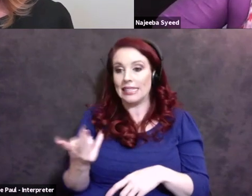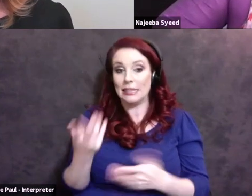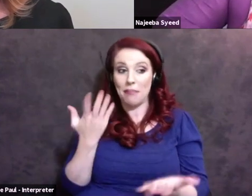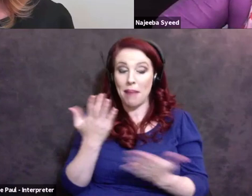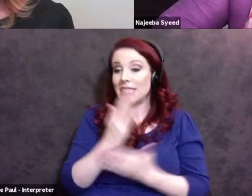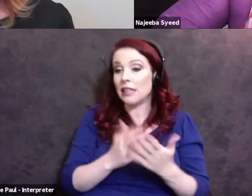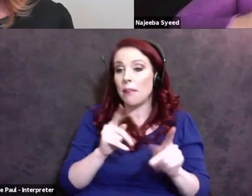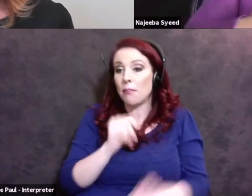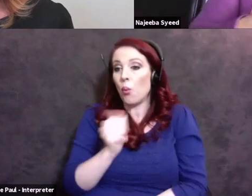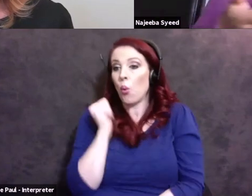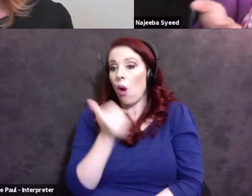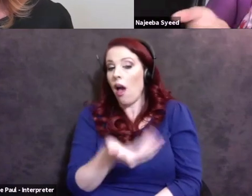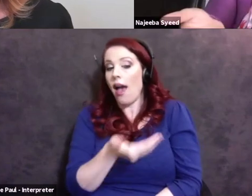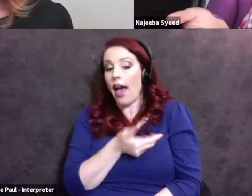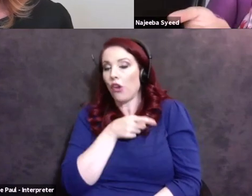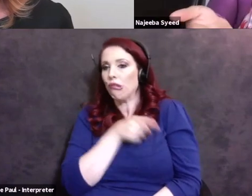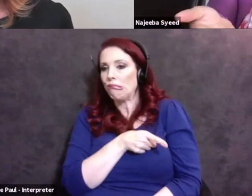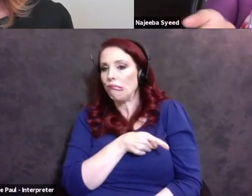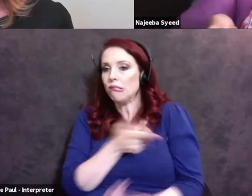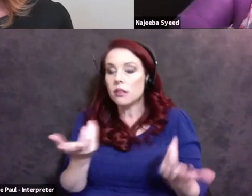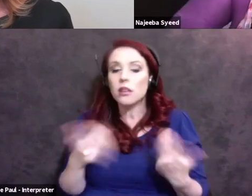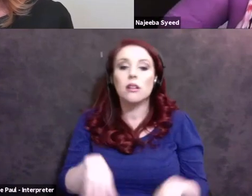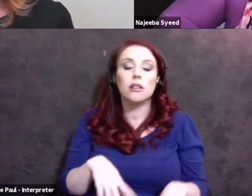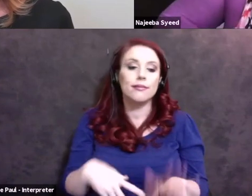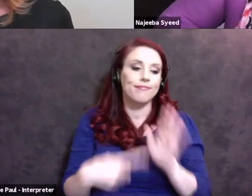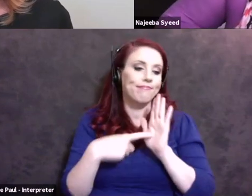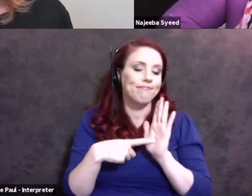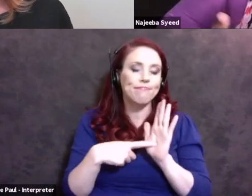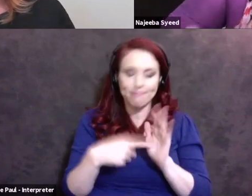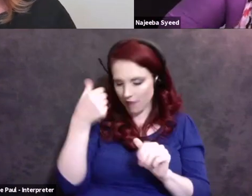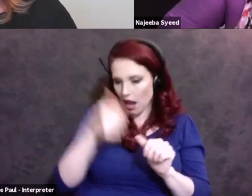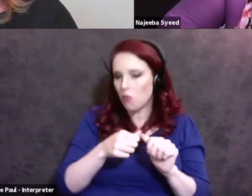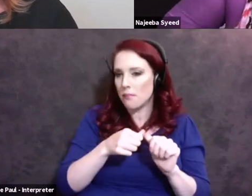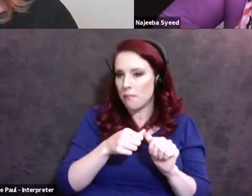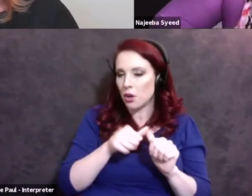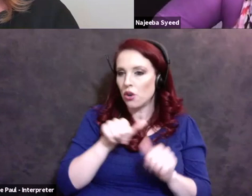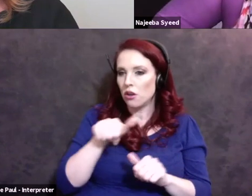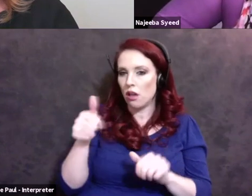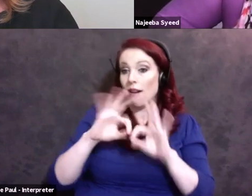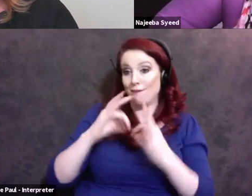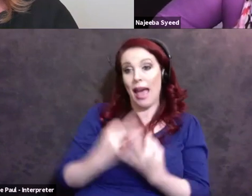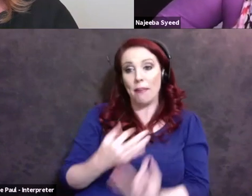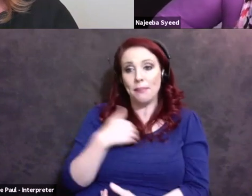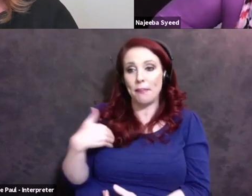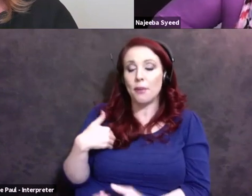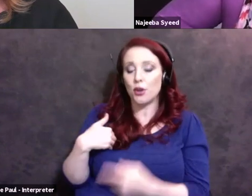So, if you look at, for instance, I remember a family member who changed his name from